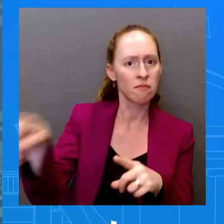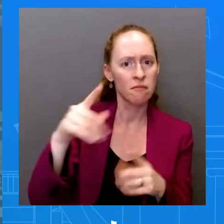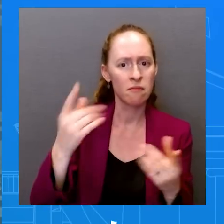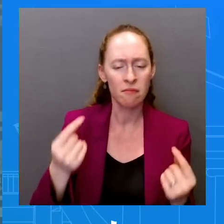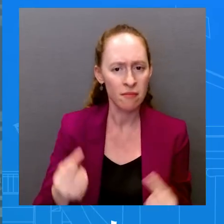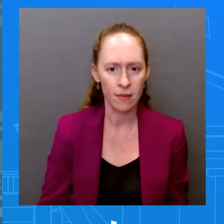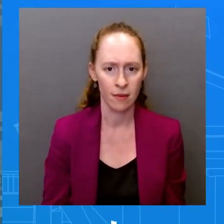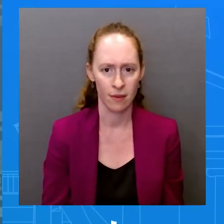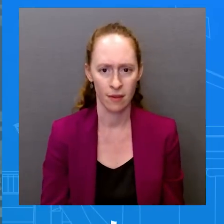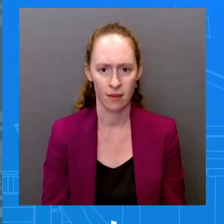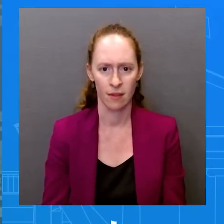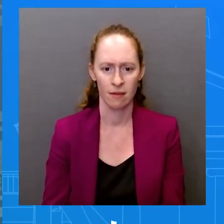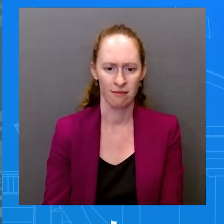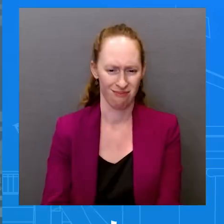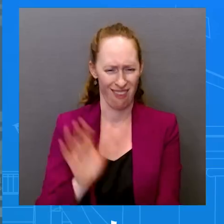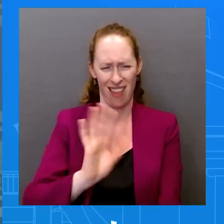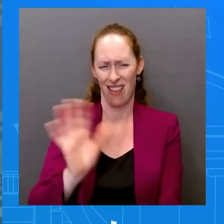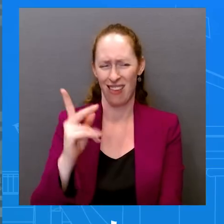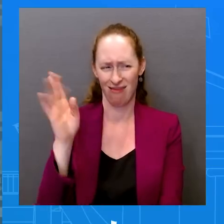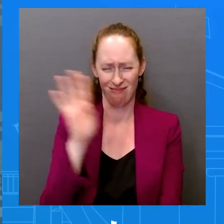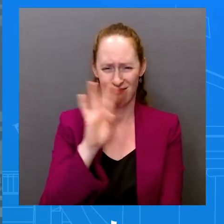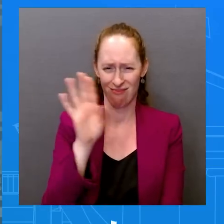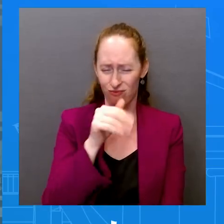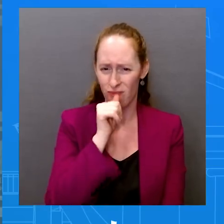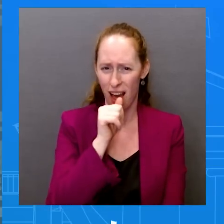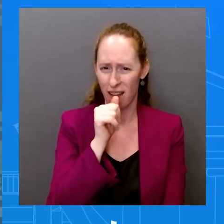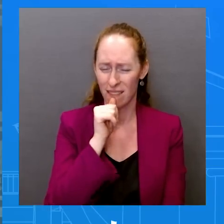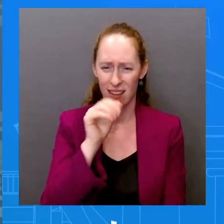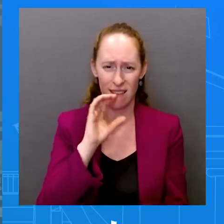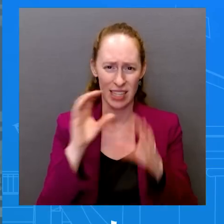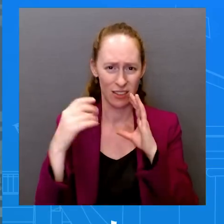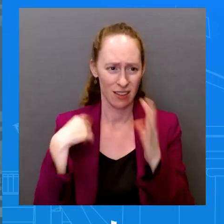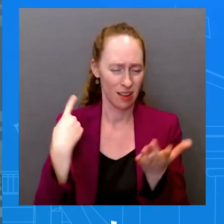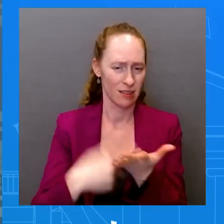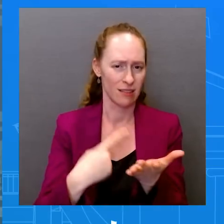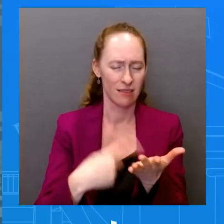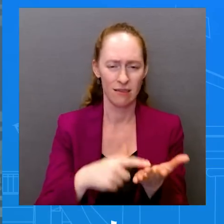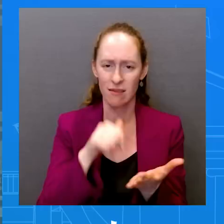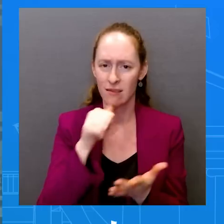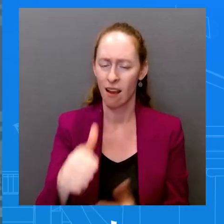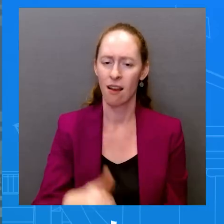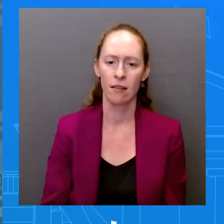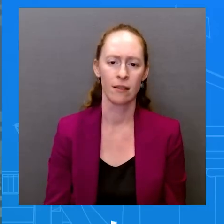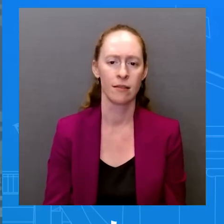they've met three times in the past few decades. And, again, I, you know,